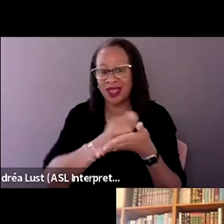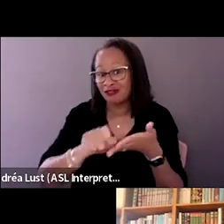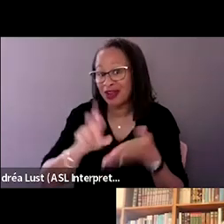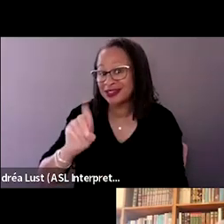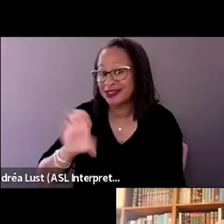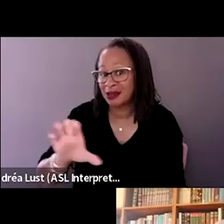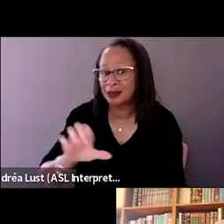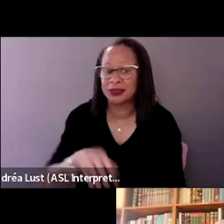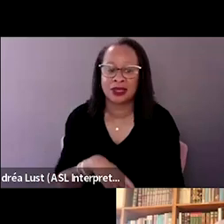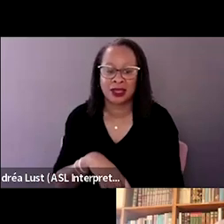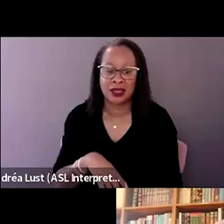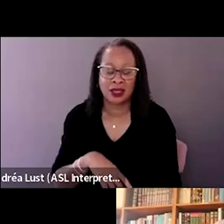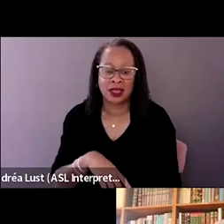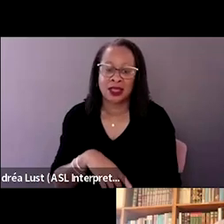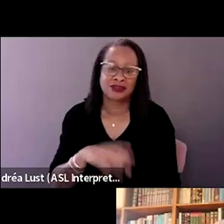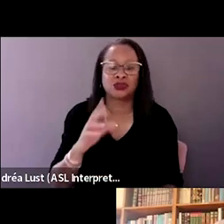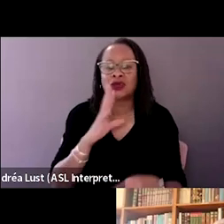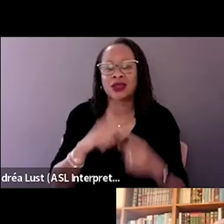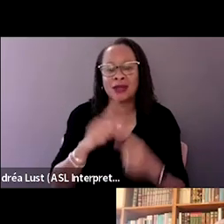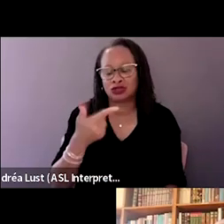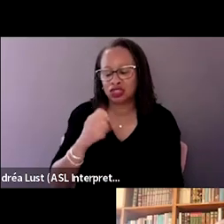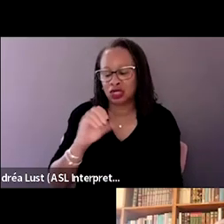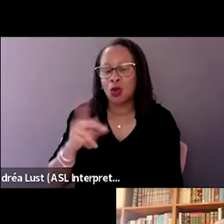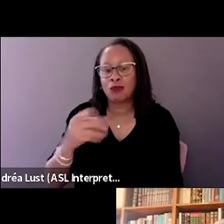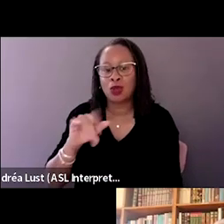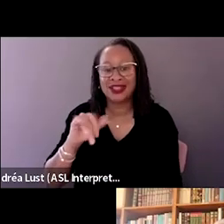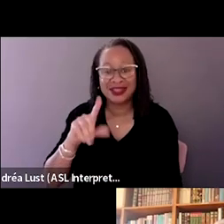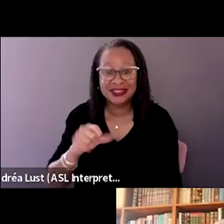meaning geopolitics, investigations, social issues, history,